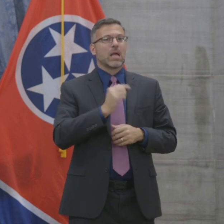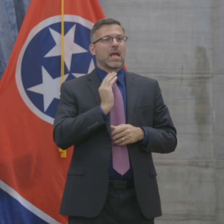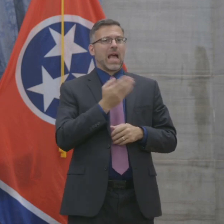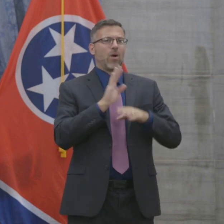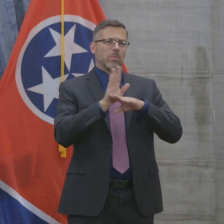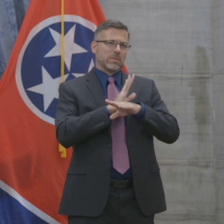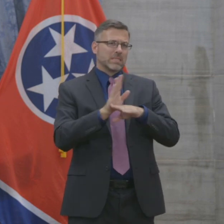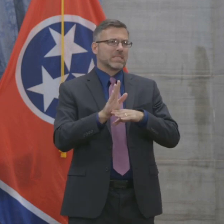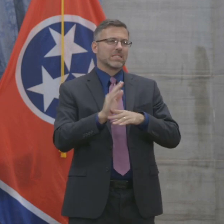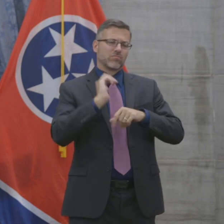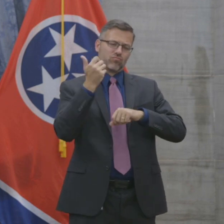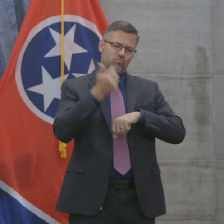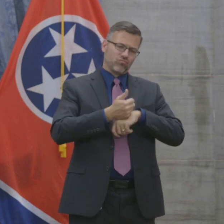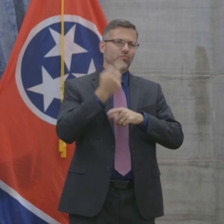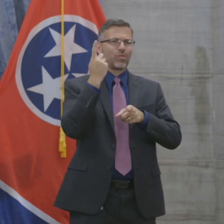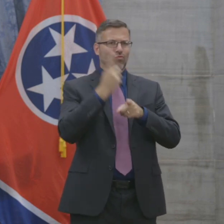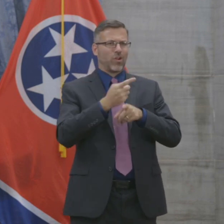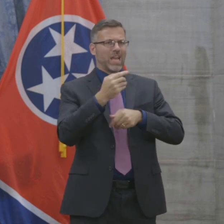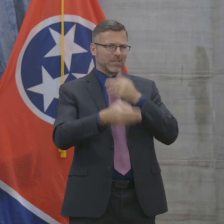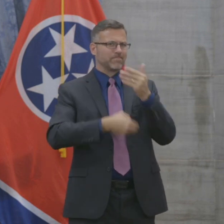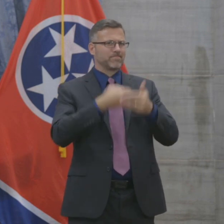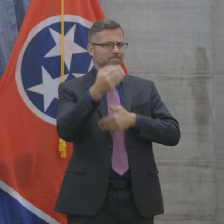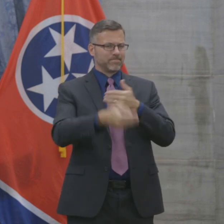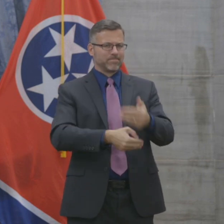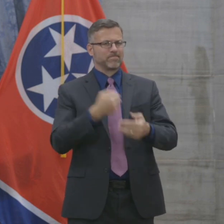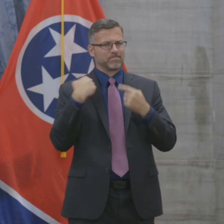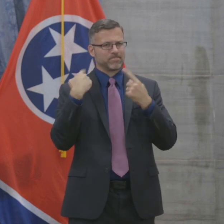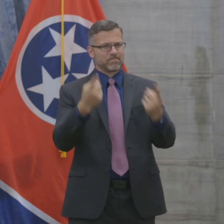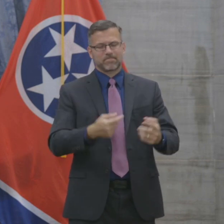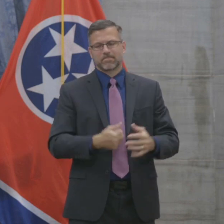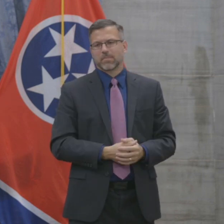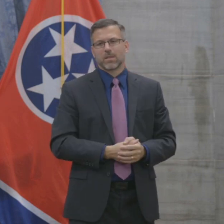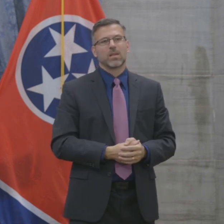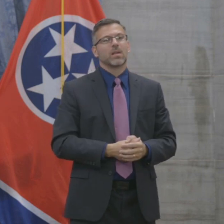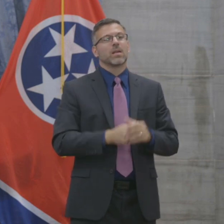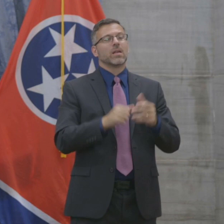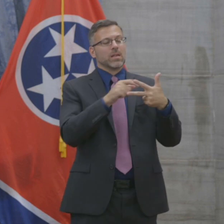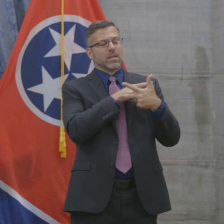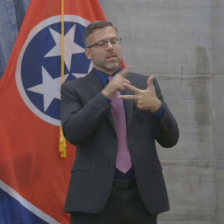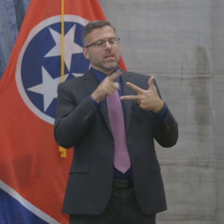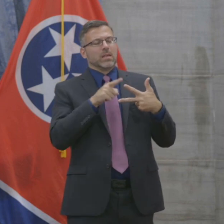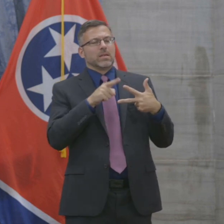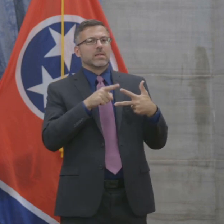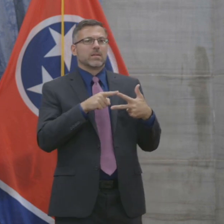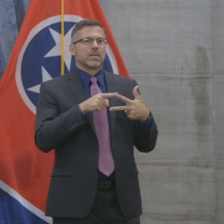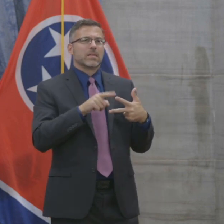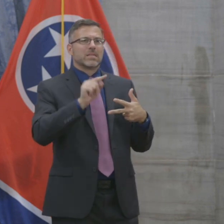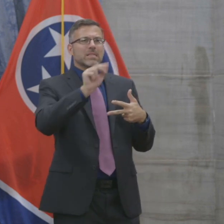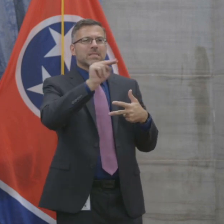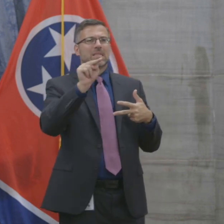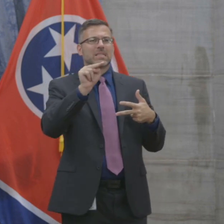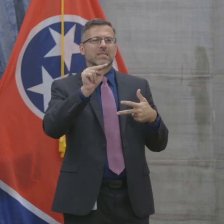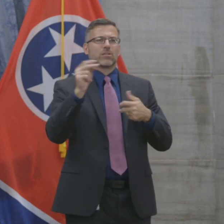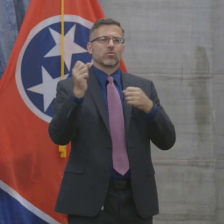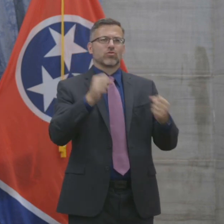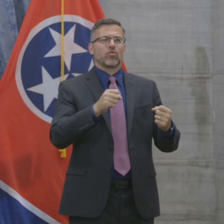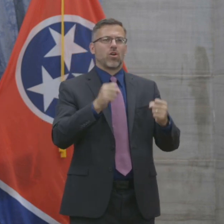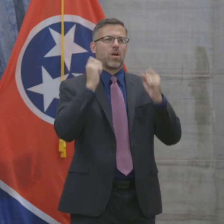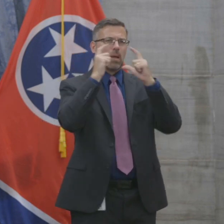attractions closed and hotels sit empty. But now with our businesses taking the Tennessee pledge, our restaurants and